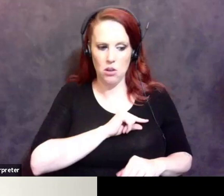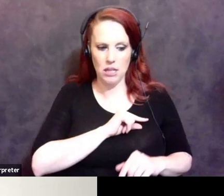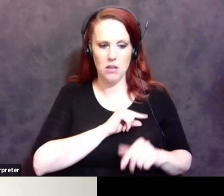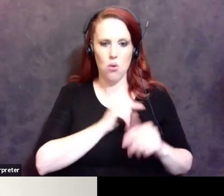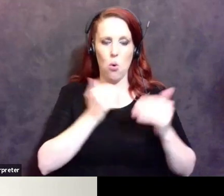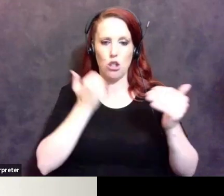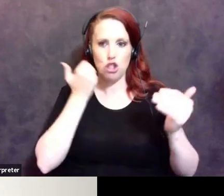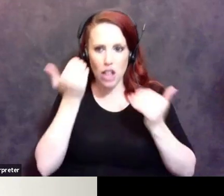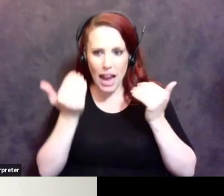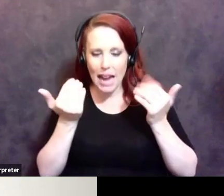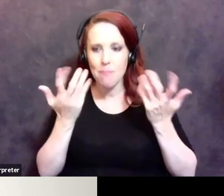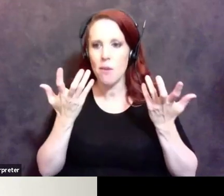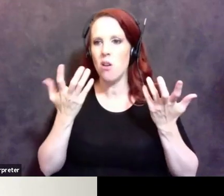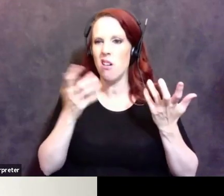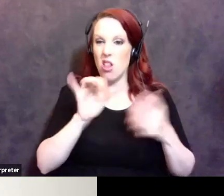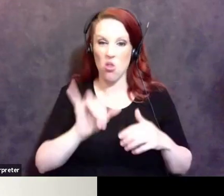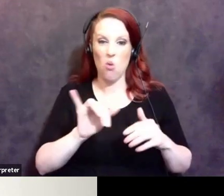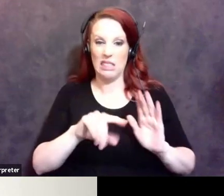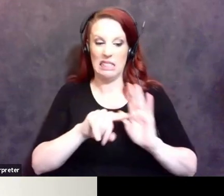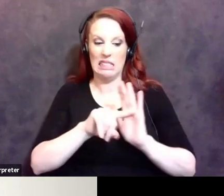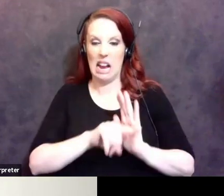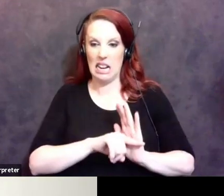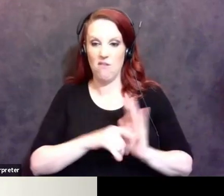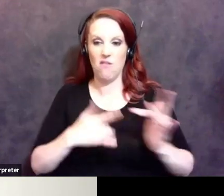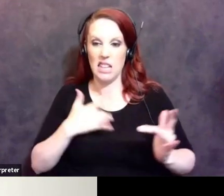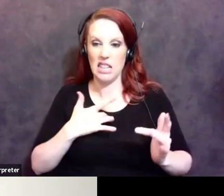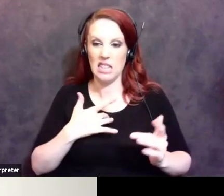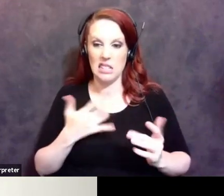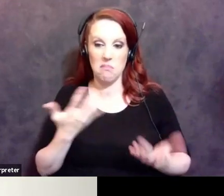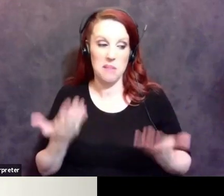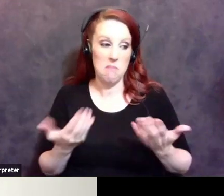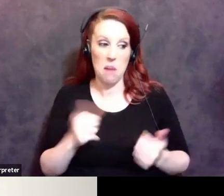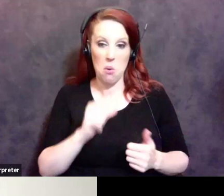or shame, or anything like that, they are much less likely to ever step up again. So